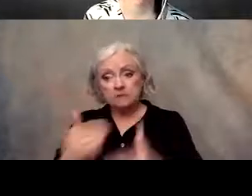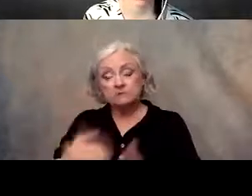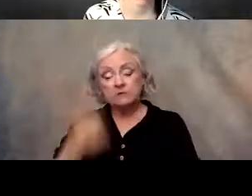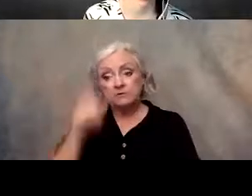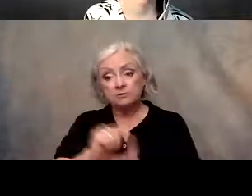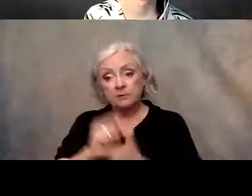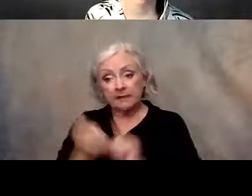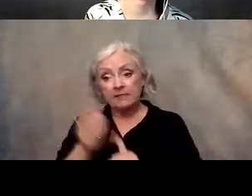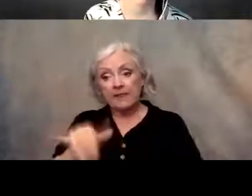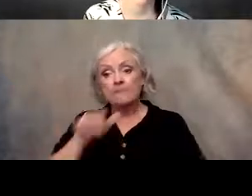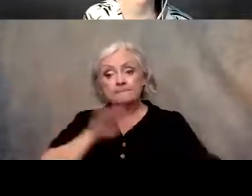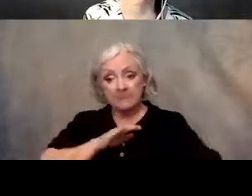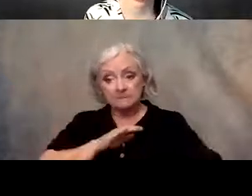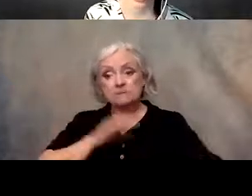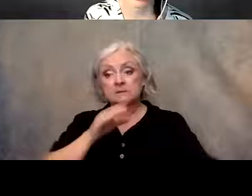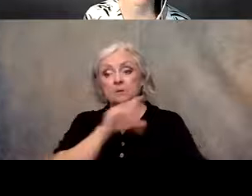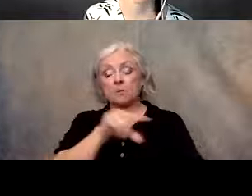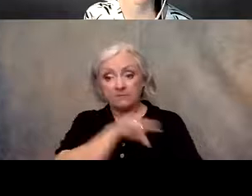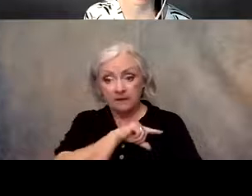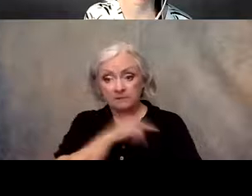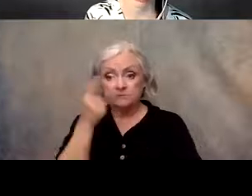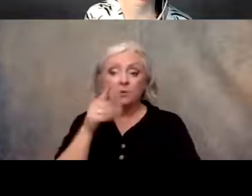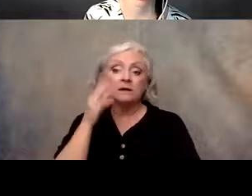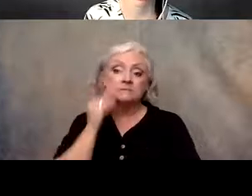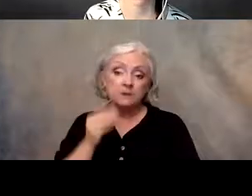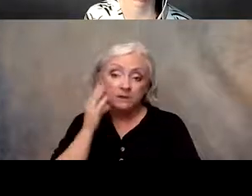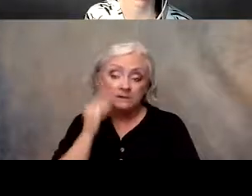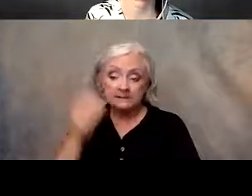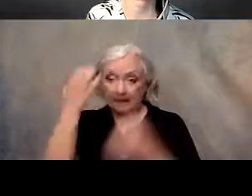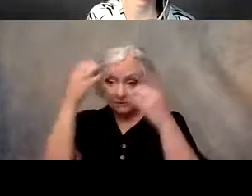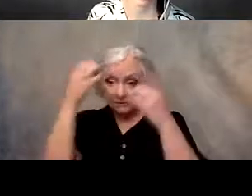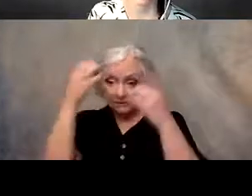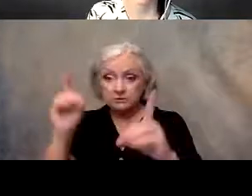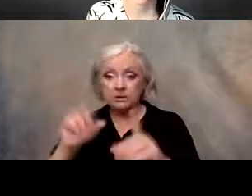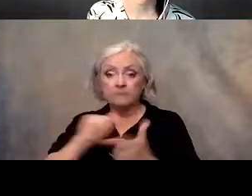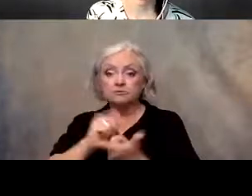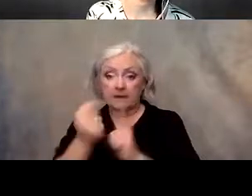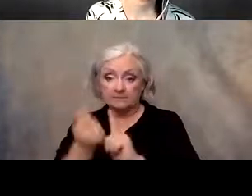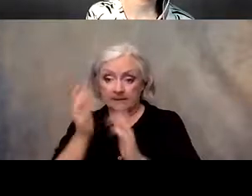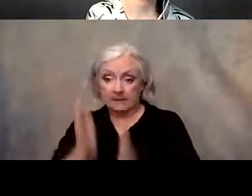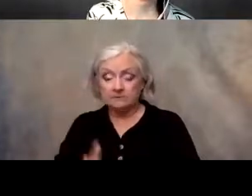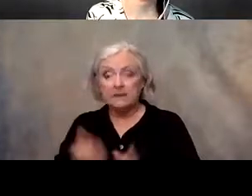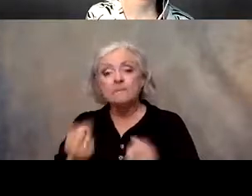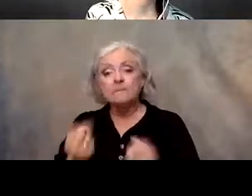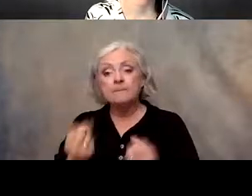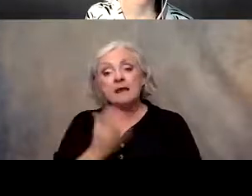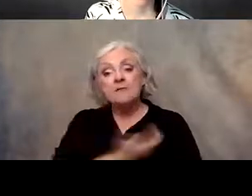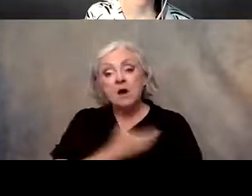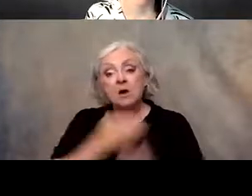for qualifications, experience, and education of translators. Many of our clients come to us with videos